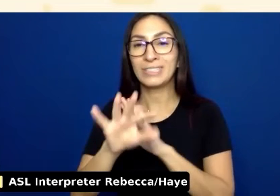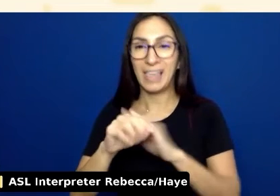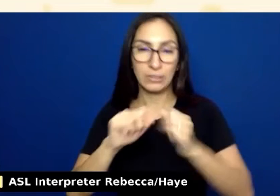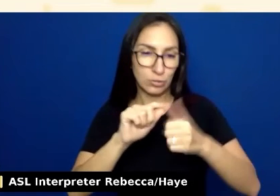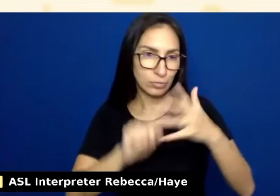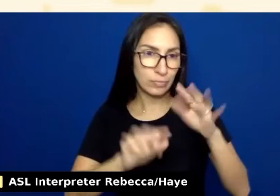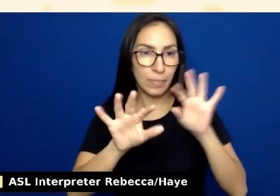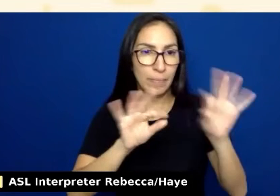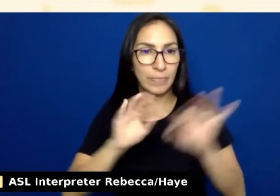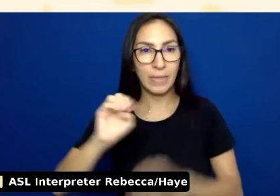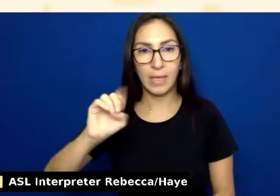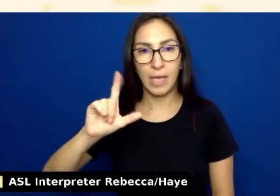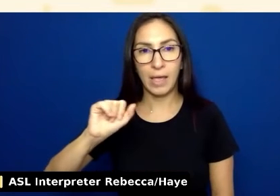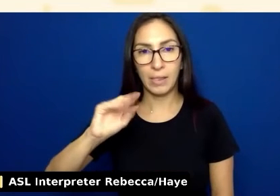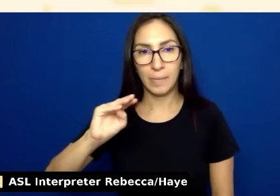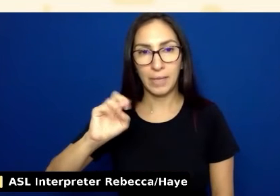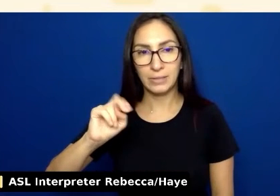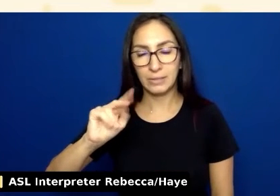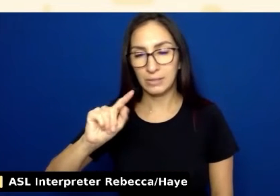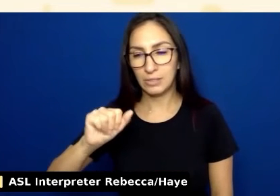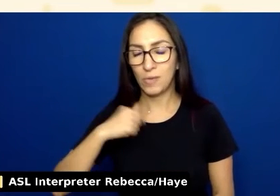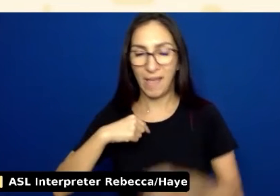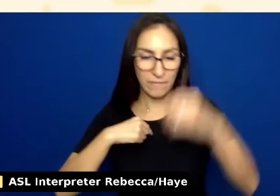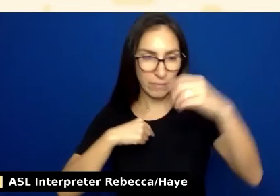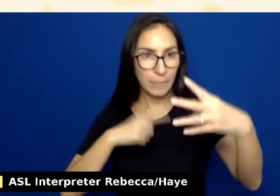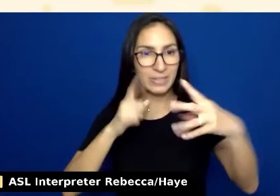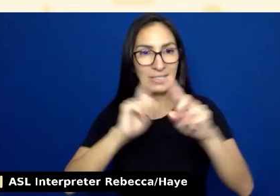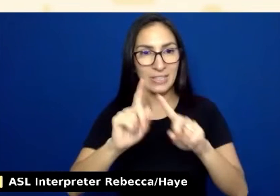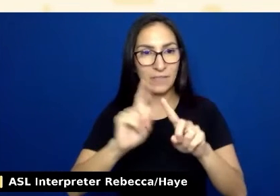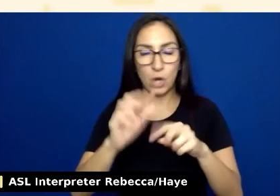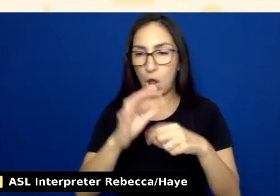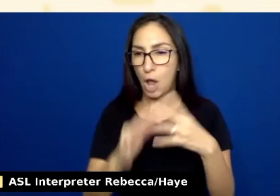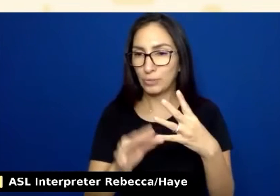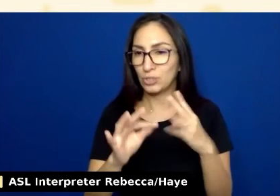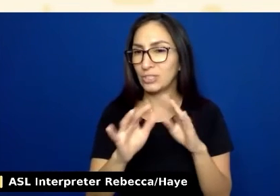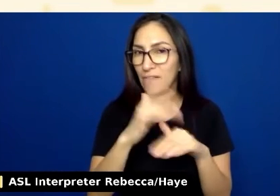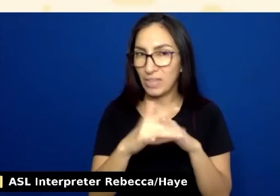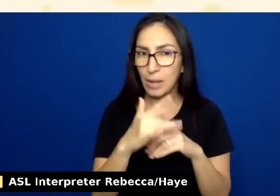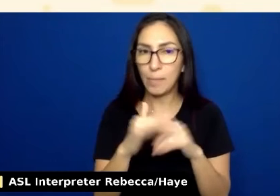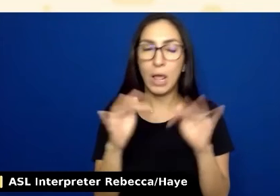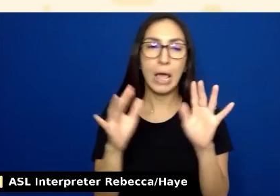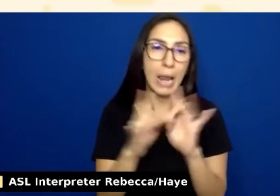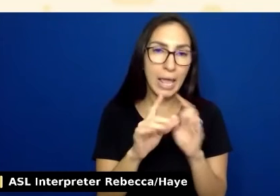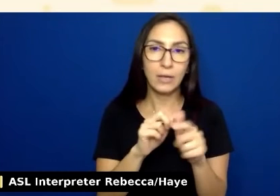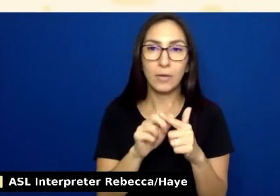we have different options available, like links and buttons. We have focusable elements.